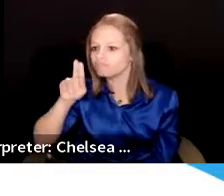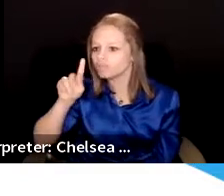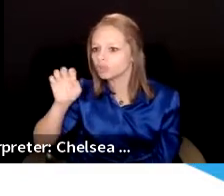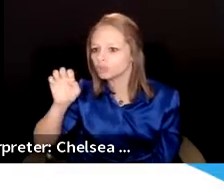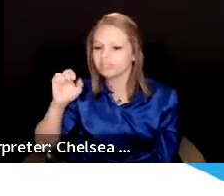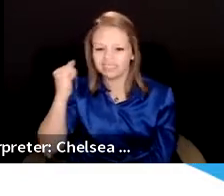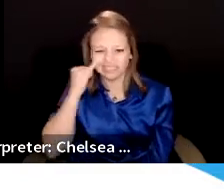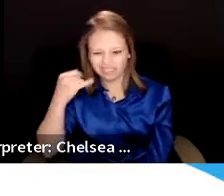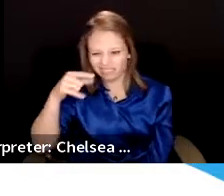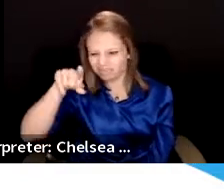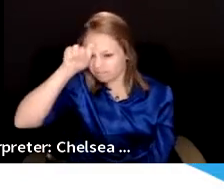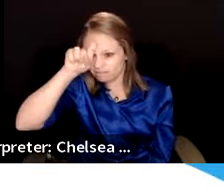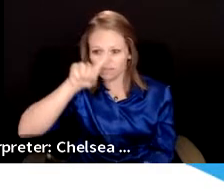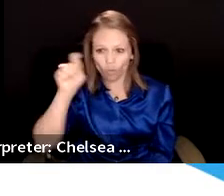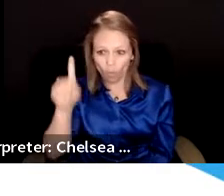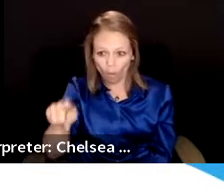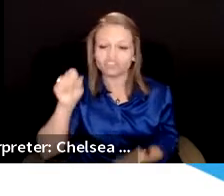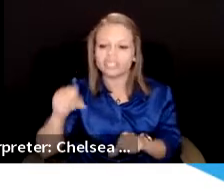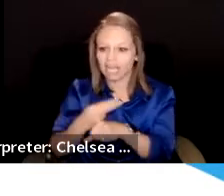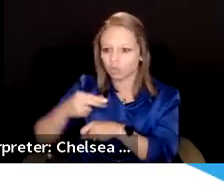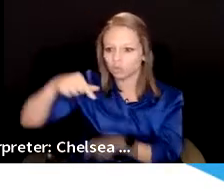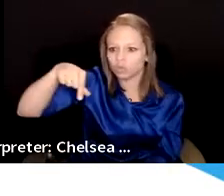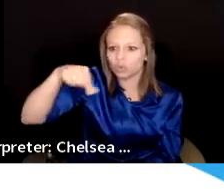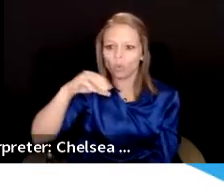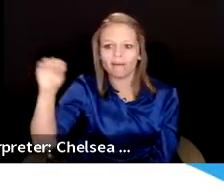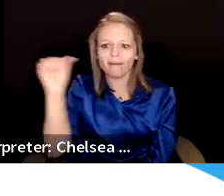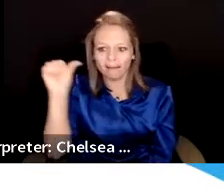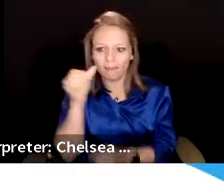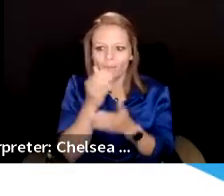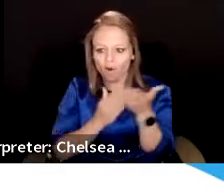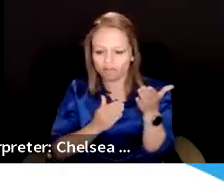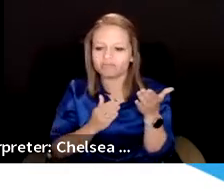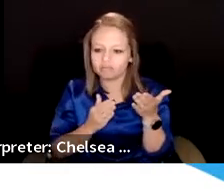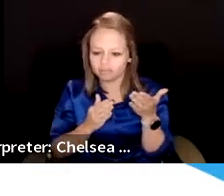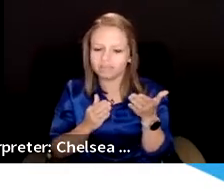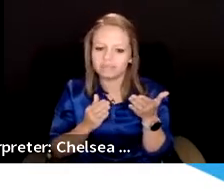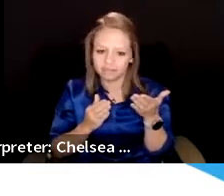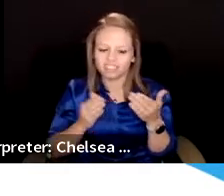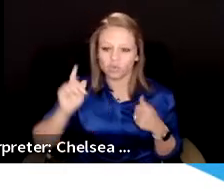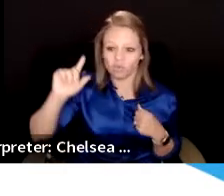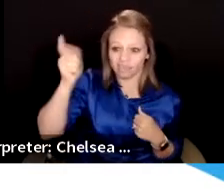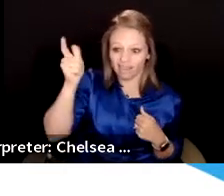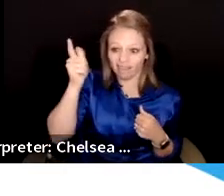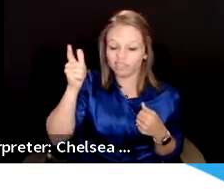feature at the bottom of your screen and we will be able to go through those questions in the portion later on in the event.